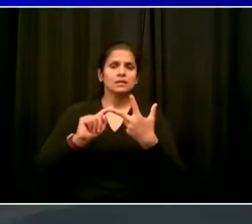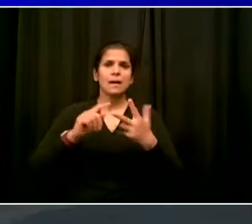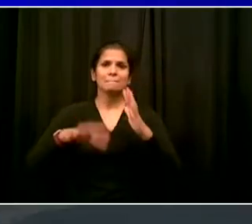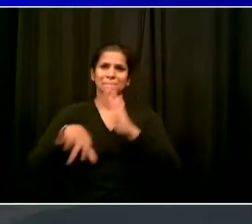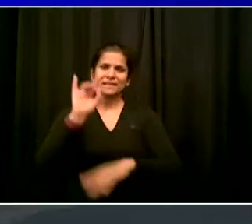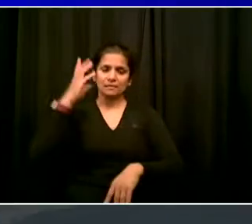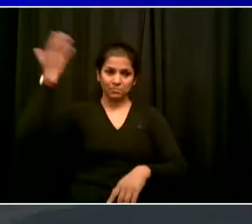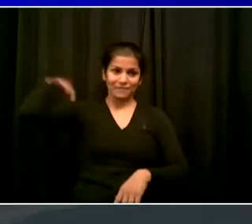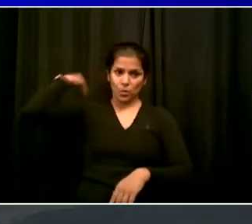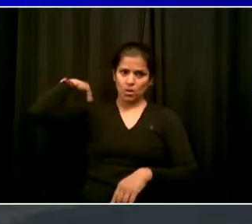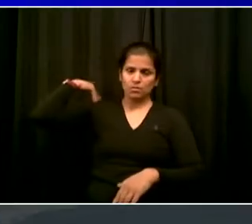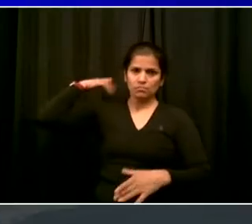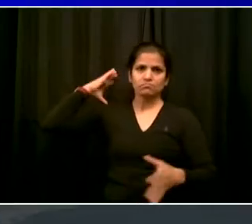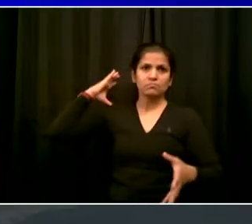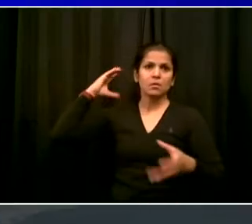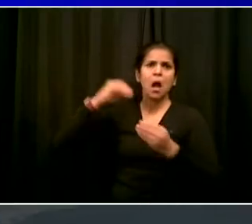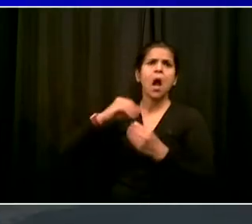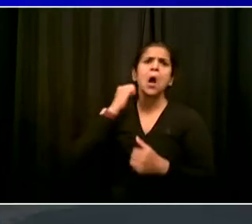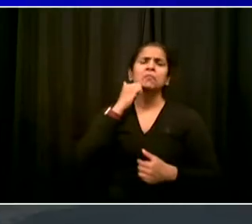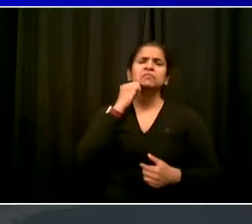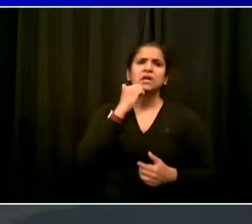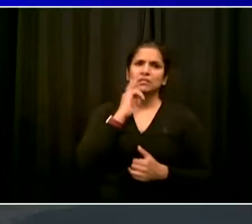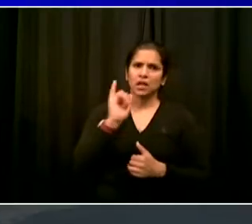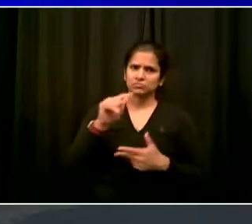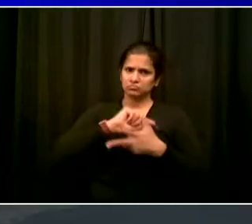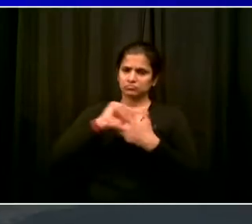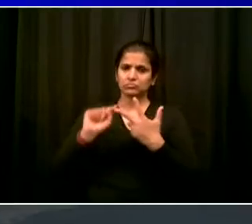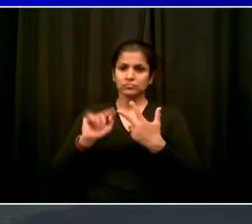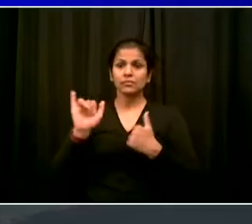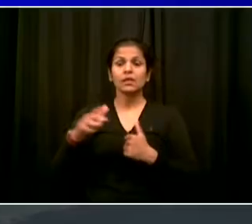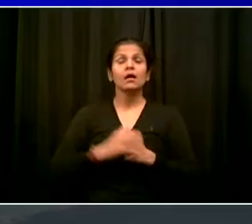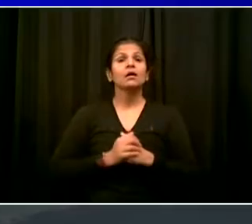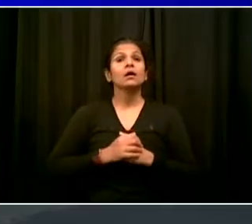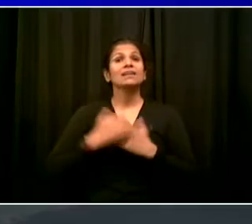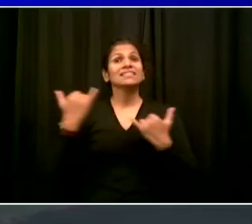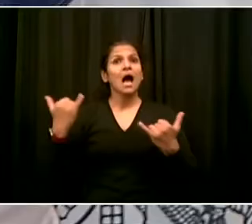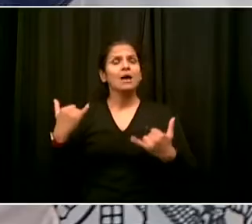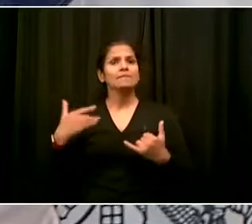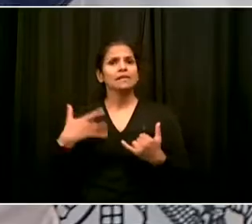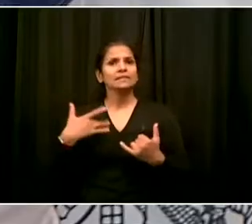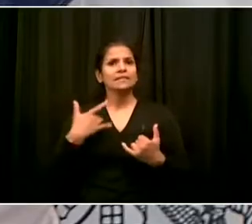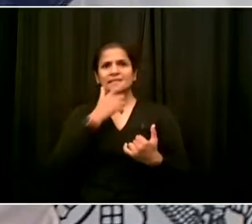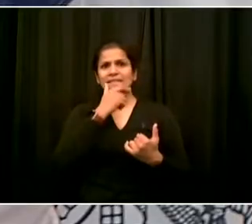THAT WE USE DIFFERENT INDNDCIATS TO TELL US DIFFERENT THINGS AAND SEE IF THEY ARE ALIGNING.